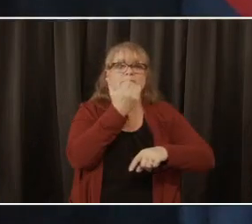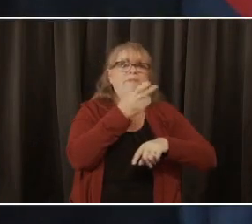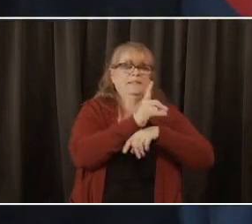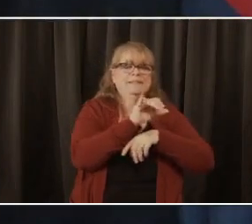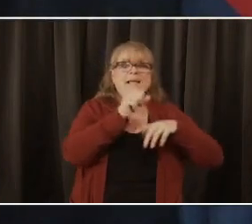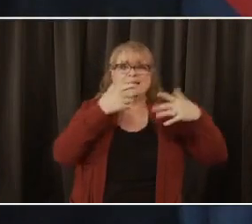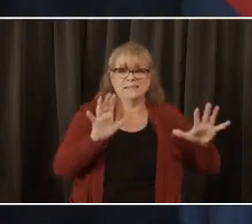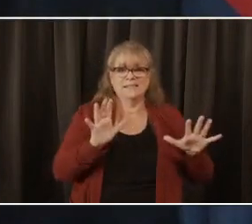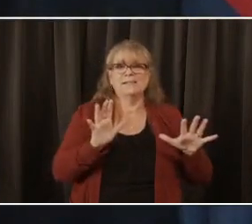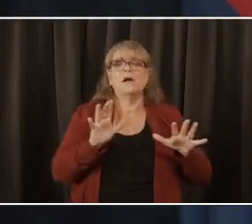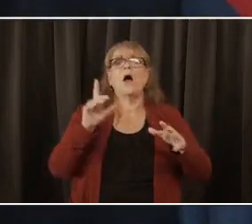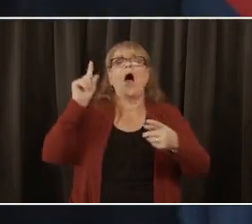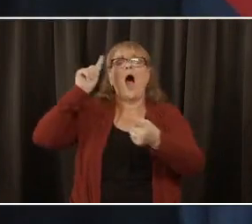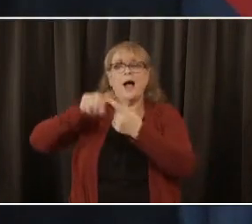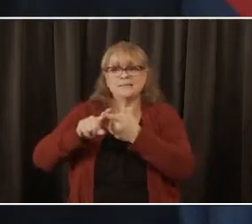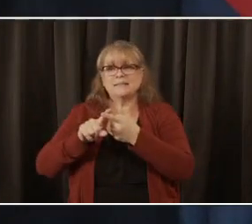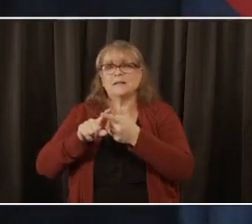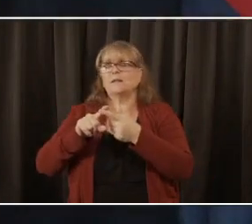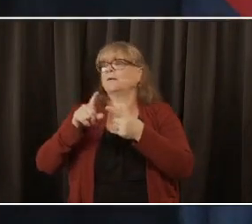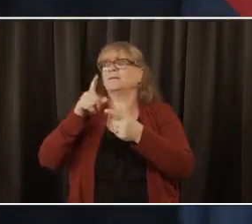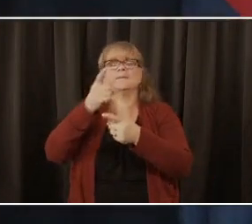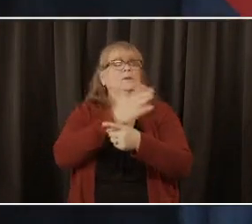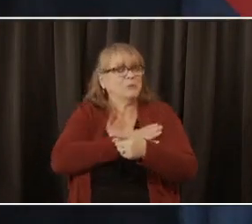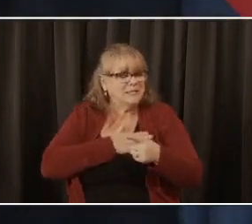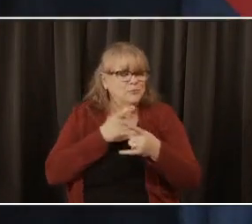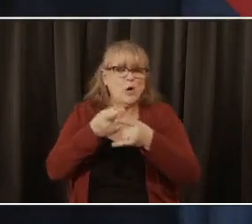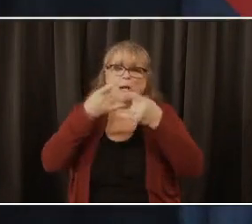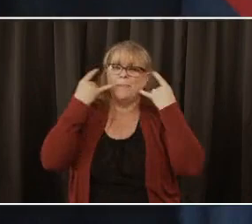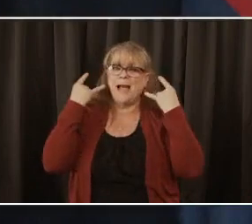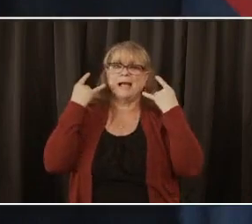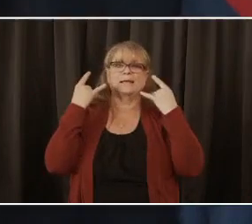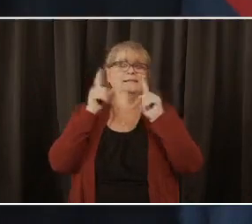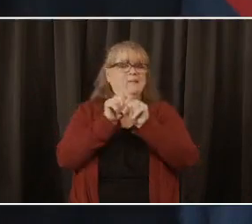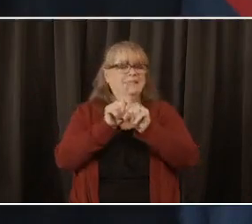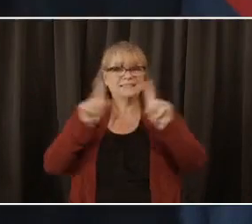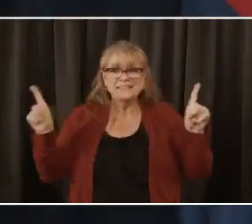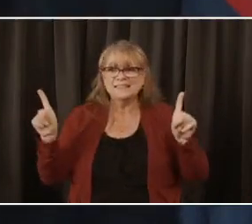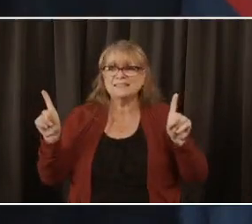is exciting to see the progress we've made in vaccinating Coloradans aged 16 up, and especially